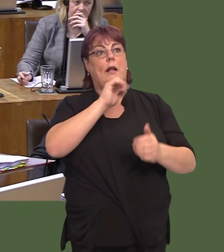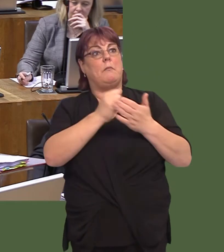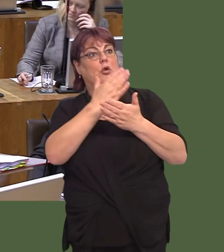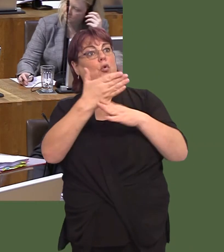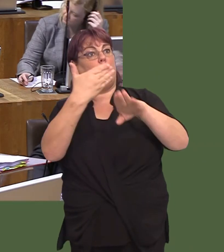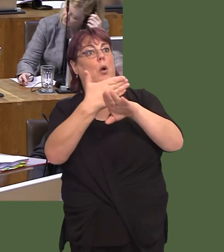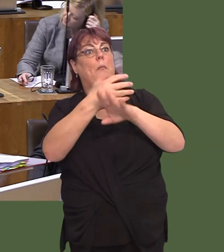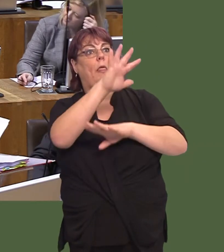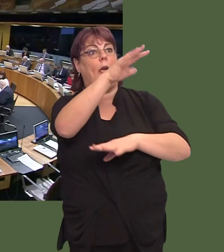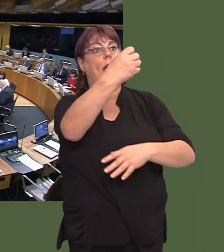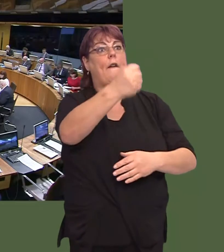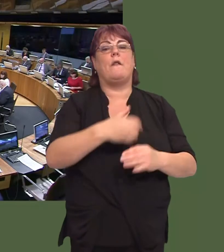Joyce Watson: 9.